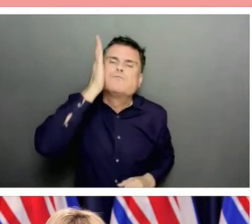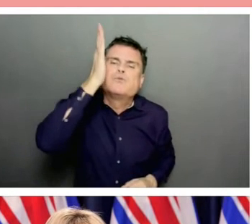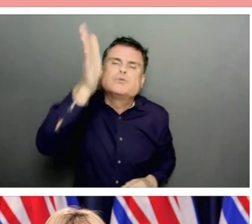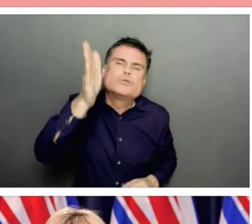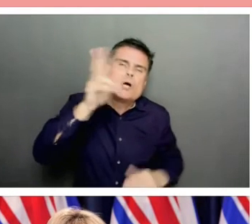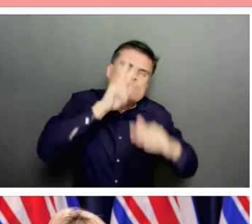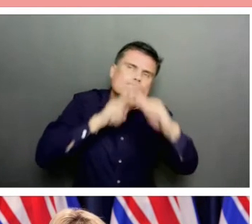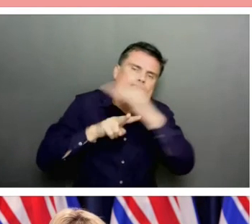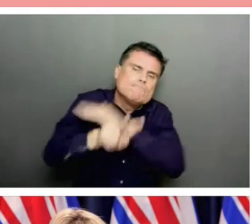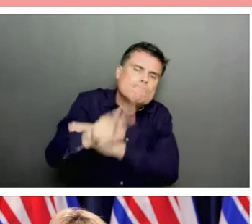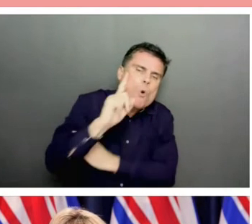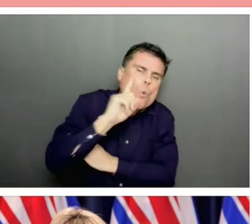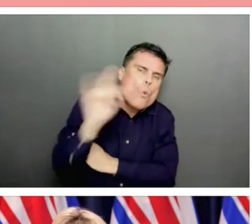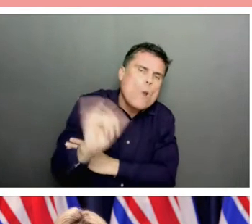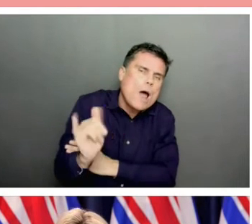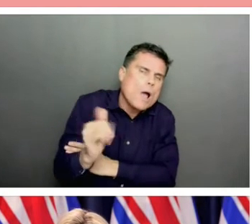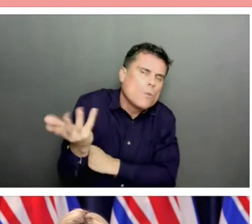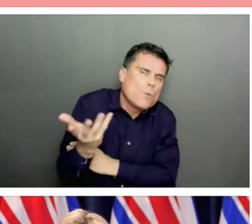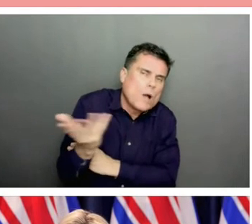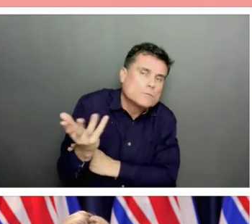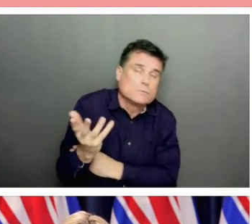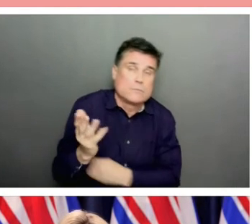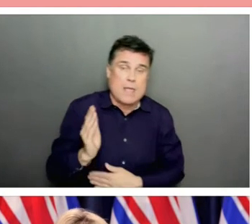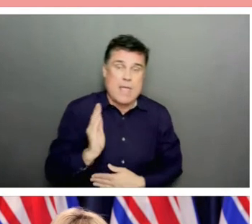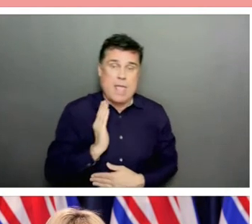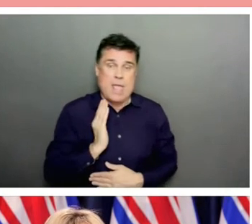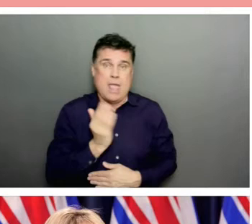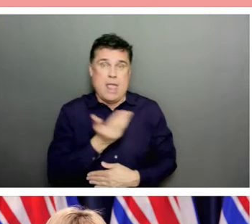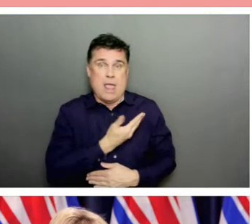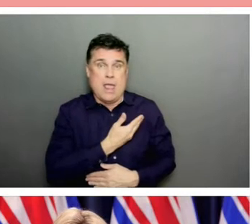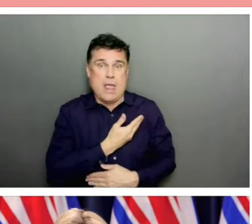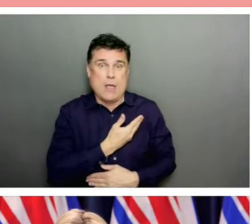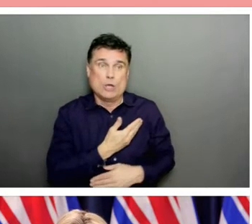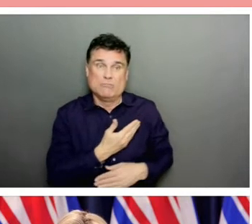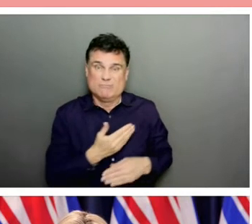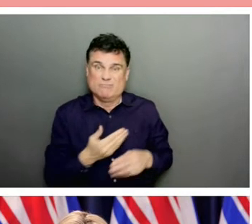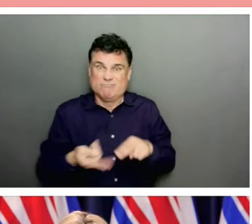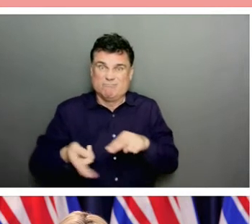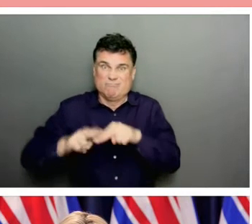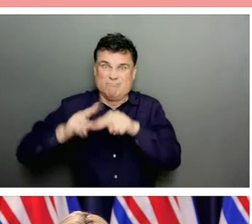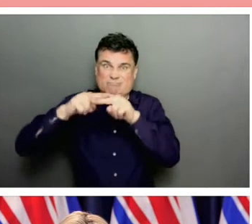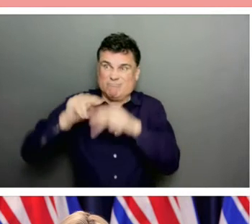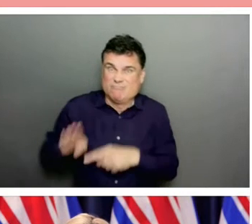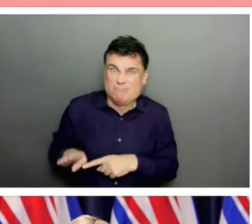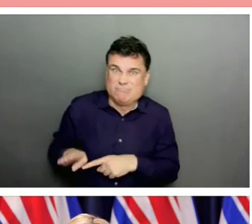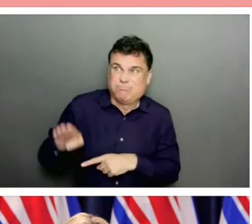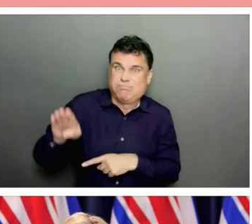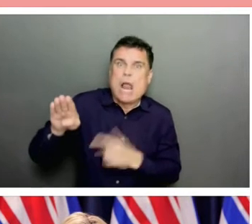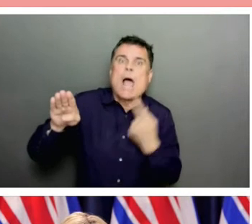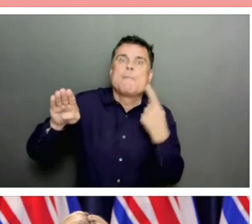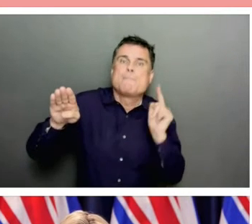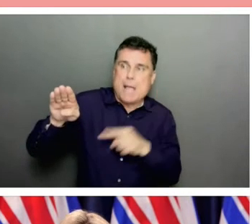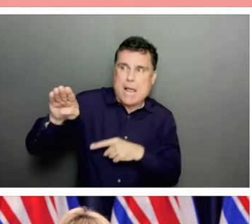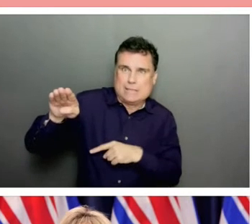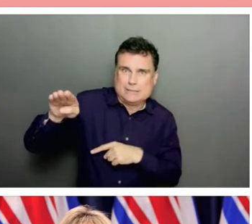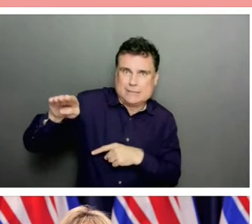slightly and we're now perhaps on a downward trajectory trajectory. We did reach up to 800 cases